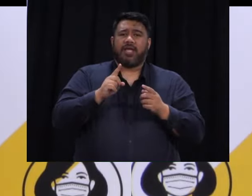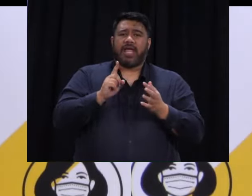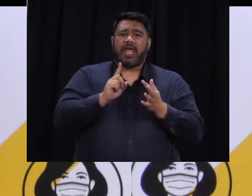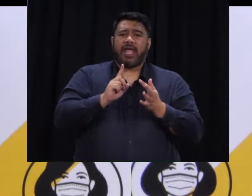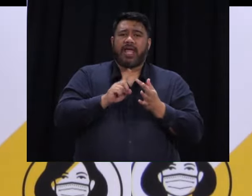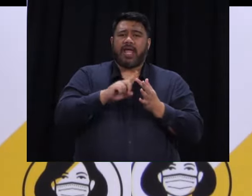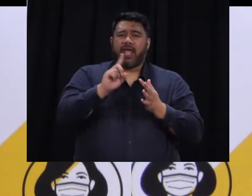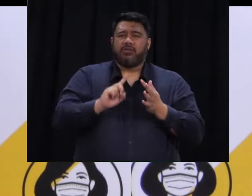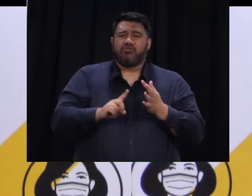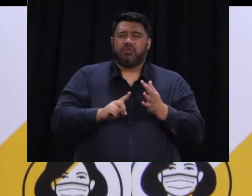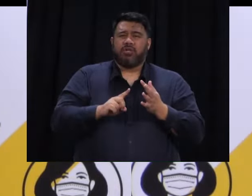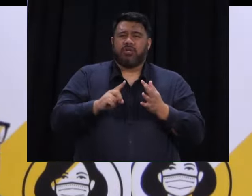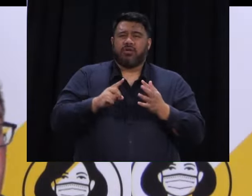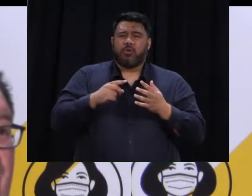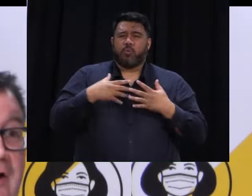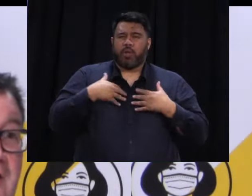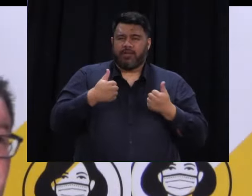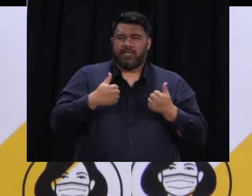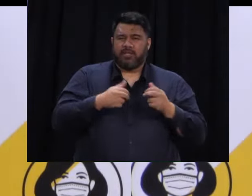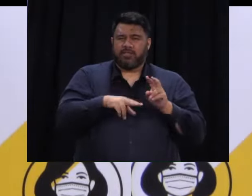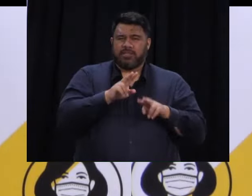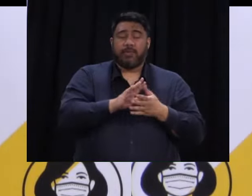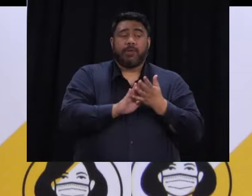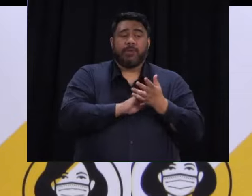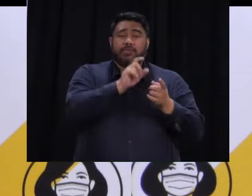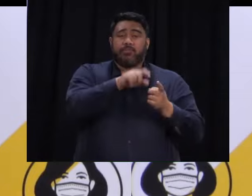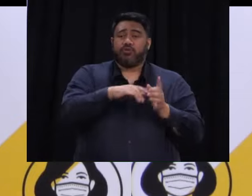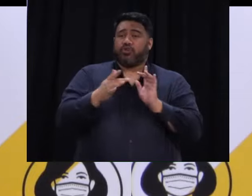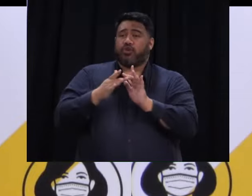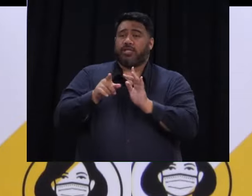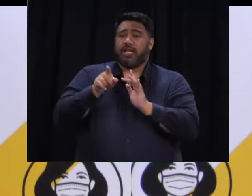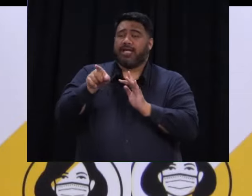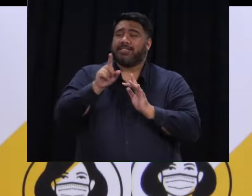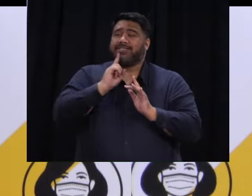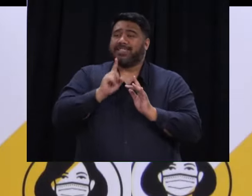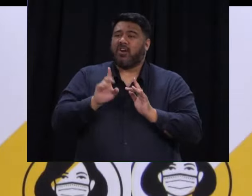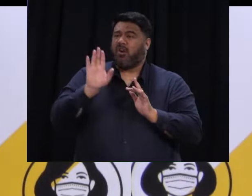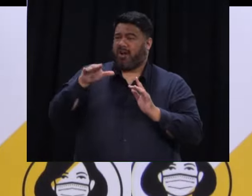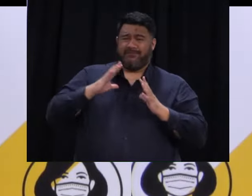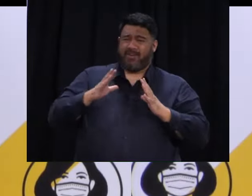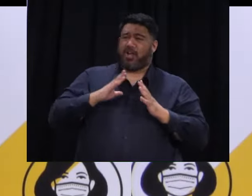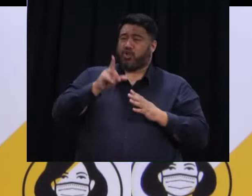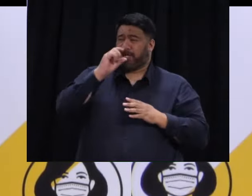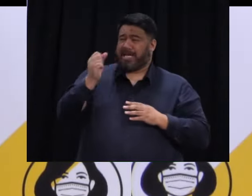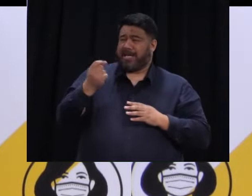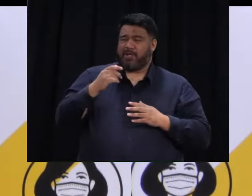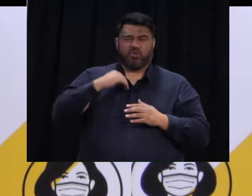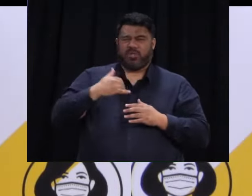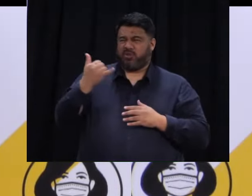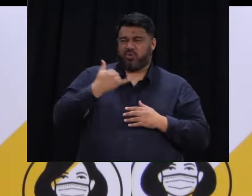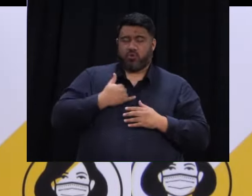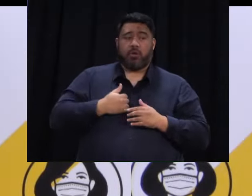Also worth noting the comment Dr Bloomfield made yesterday about electronic